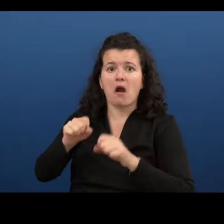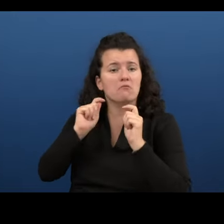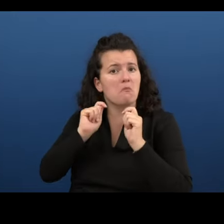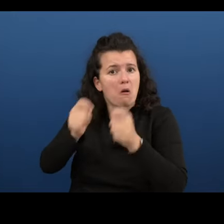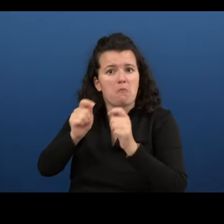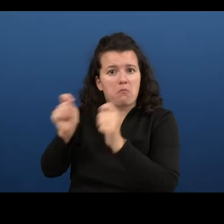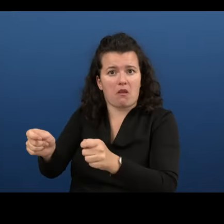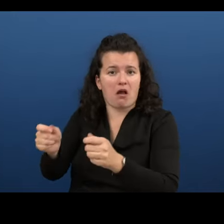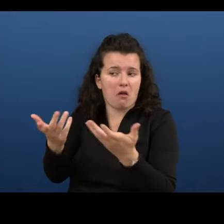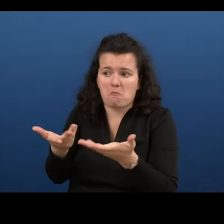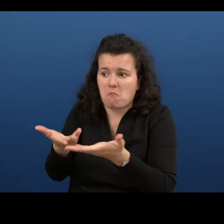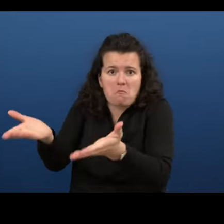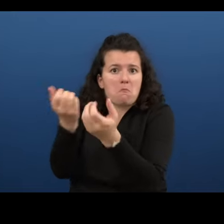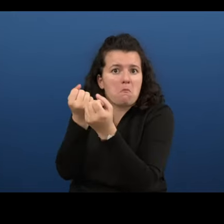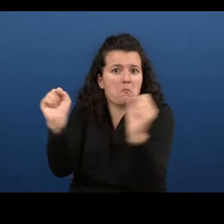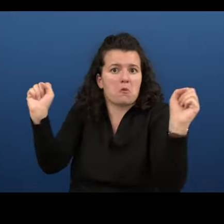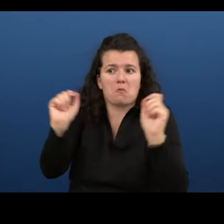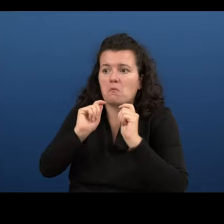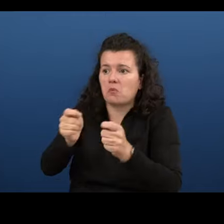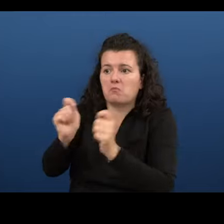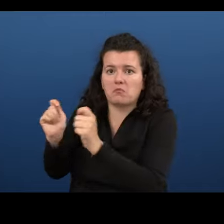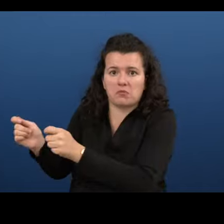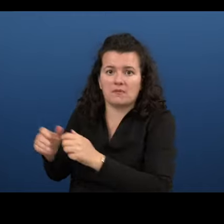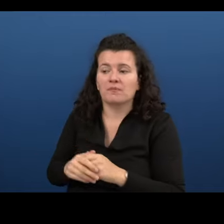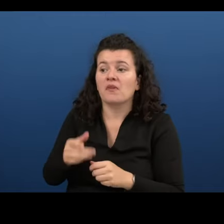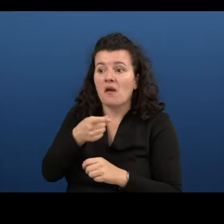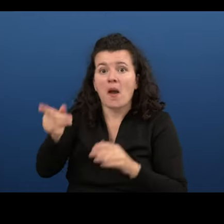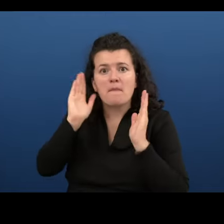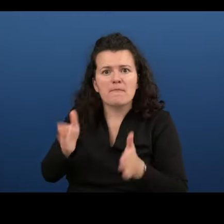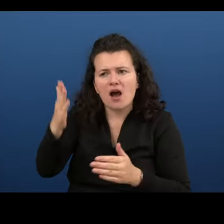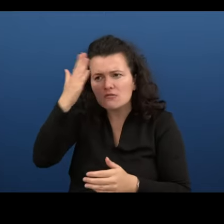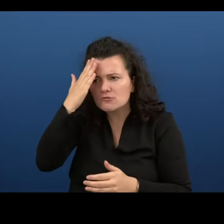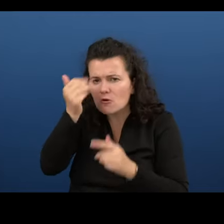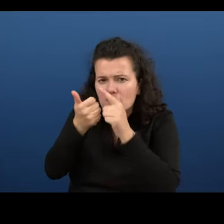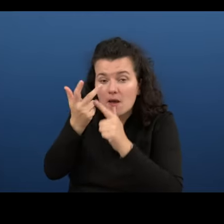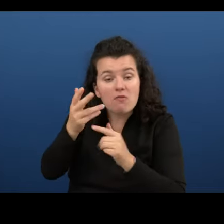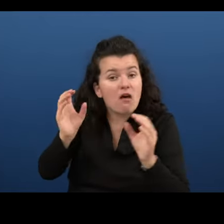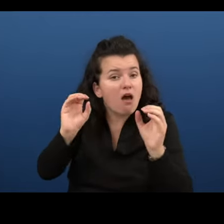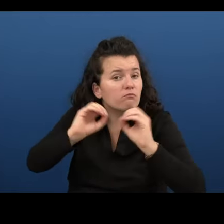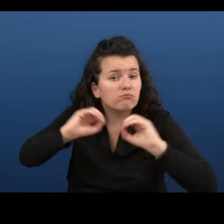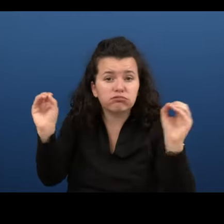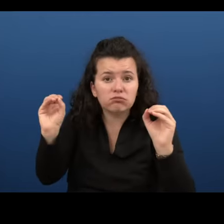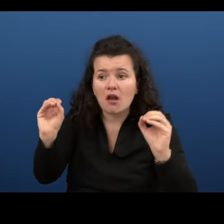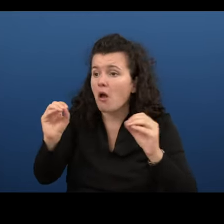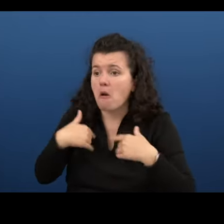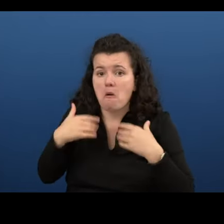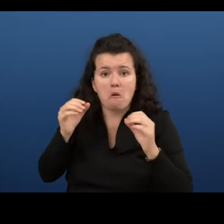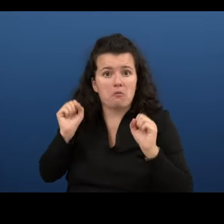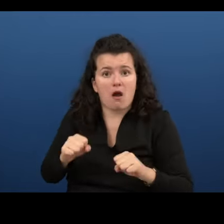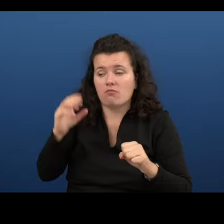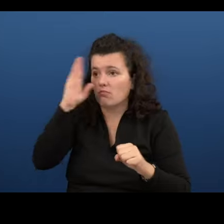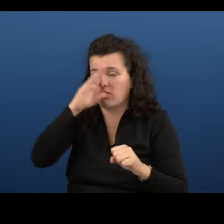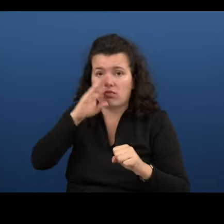that you don't need any qualifications, at all to apply. But there are aptitude tests